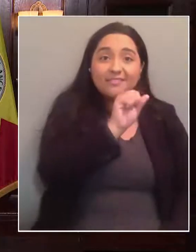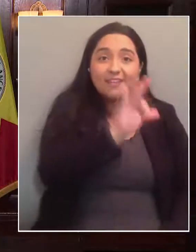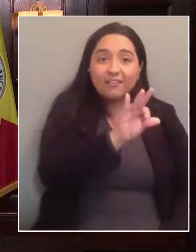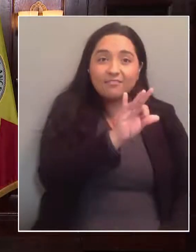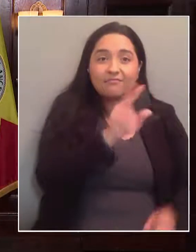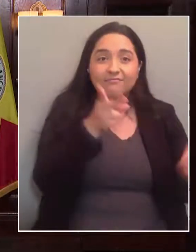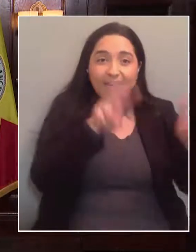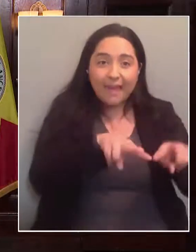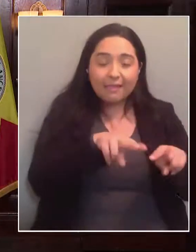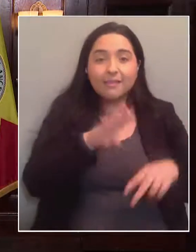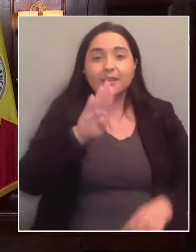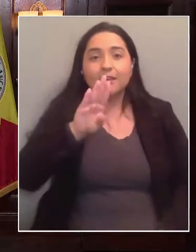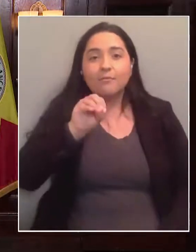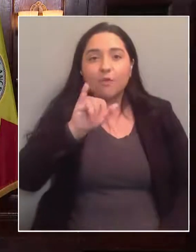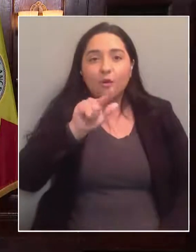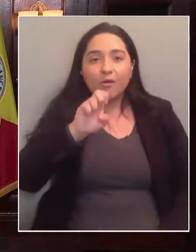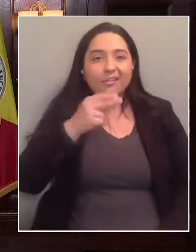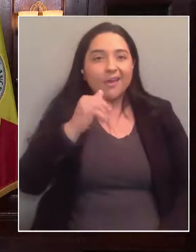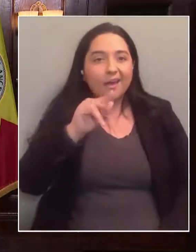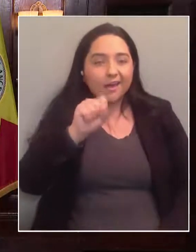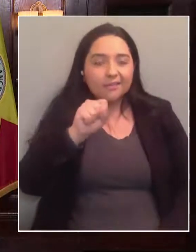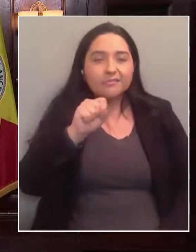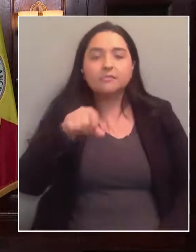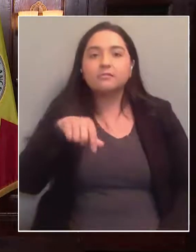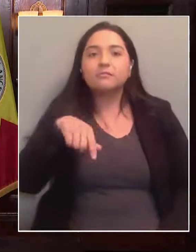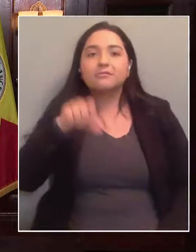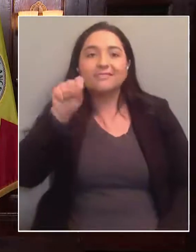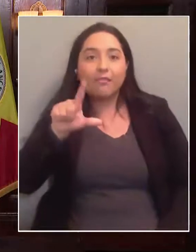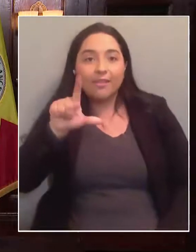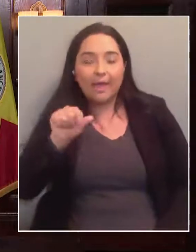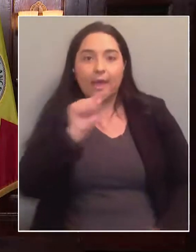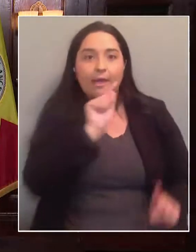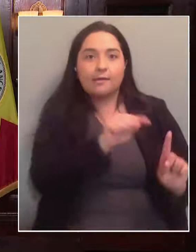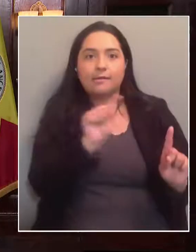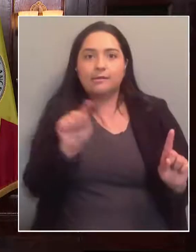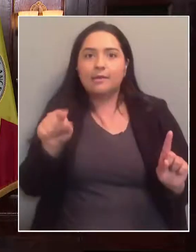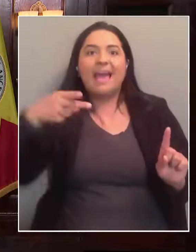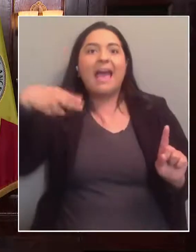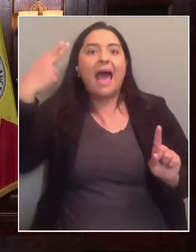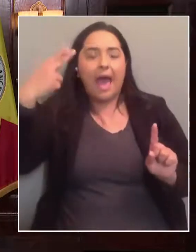LOS ANGELES, WE'RE SEEING THE HIGHEST NUMBER OF CAYSES. AS SOON AS WE HAVE THE